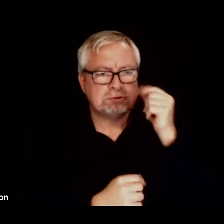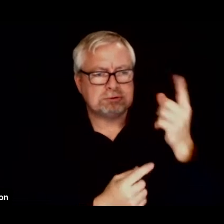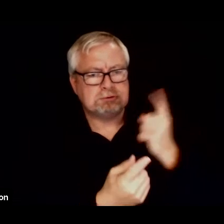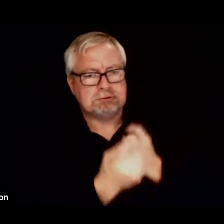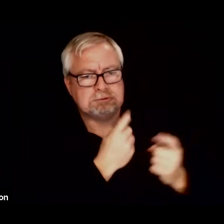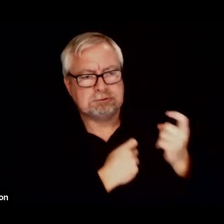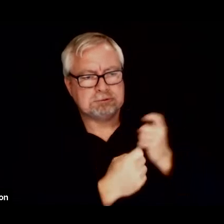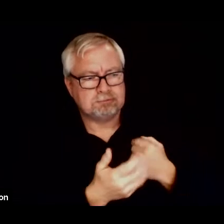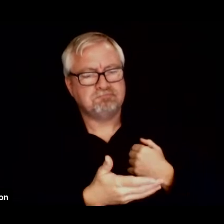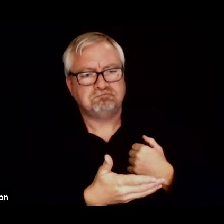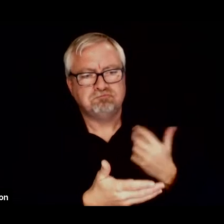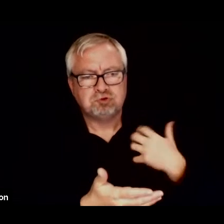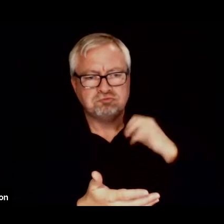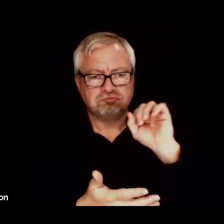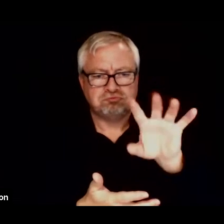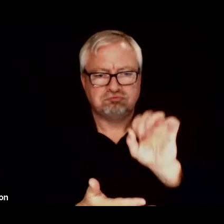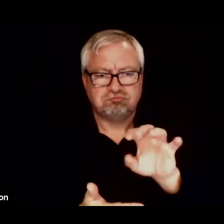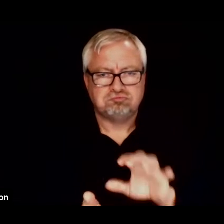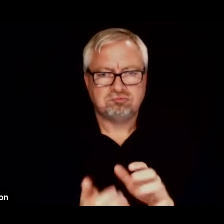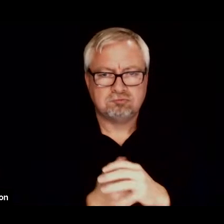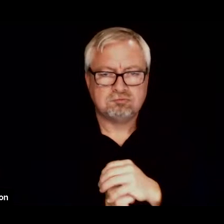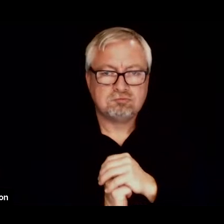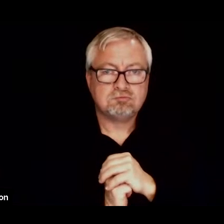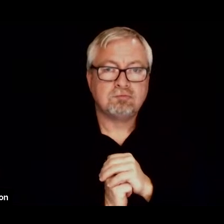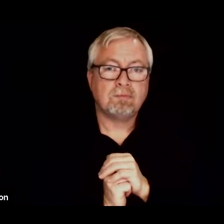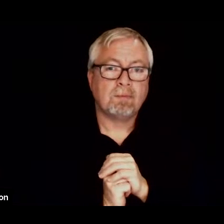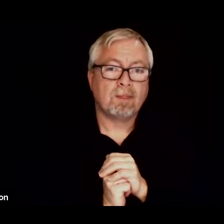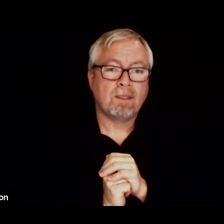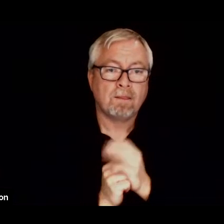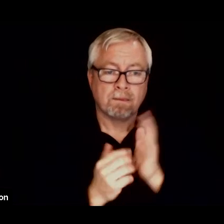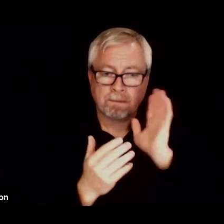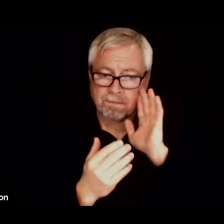and as we've said it's just a really significant development to know that